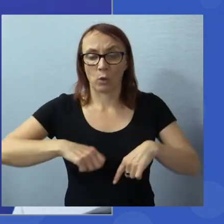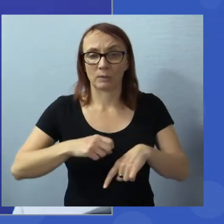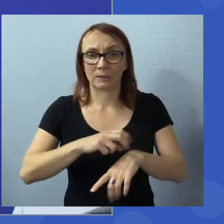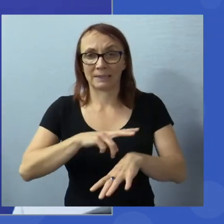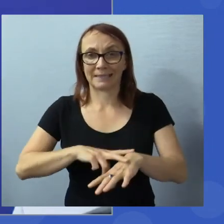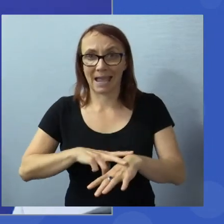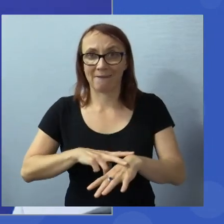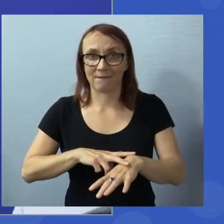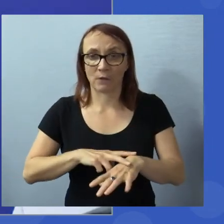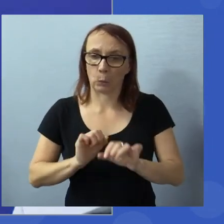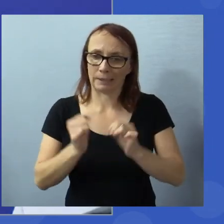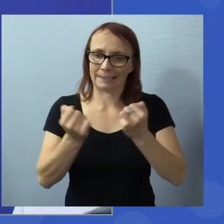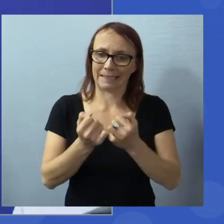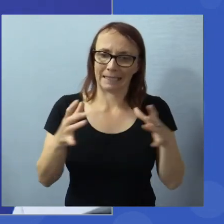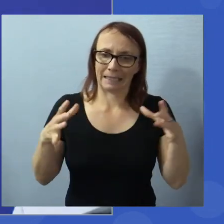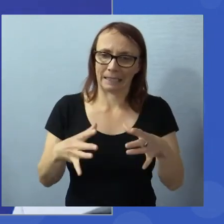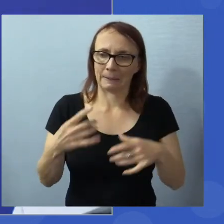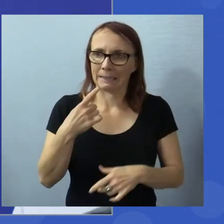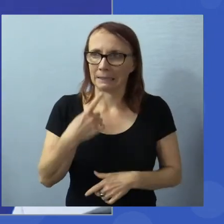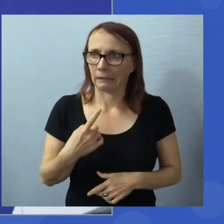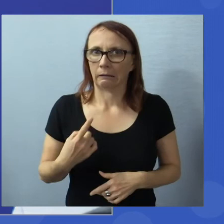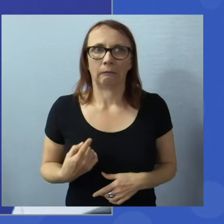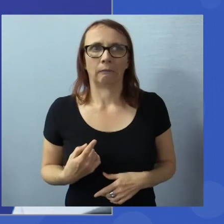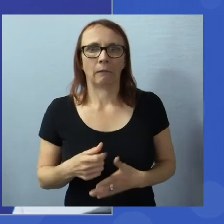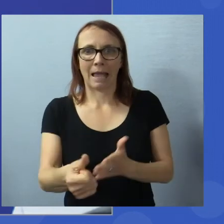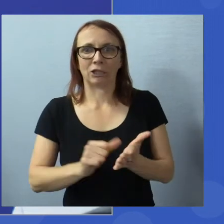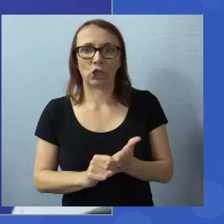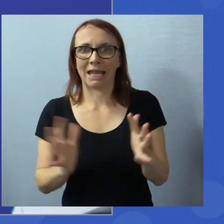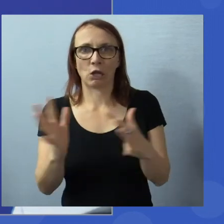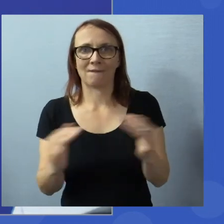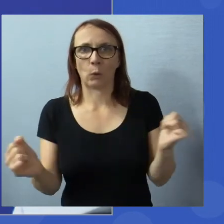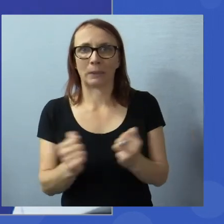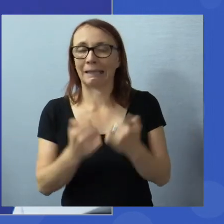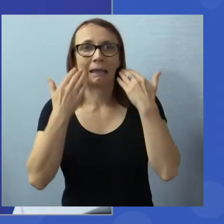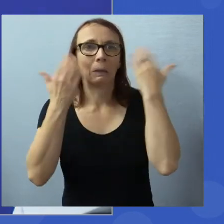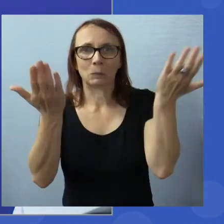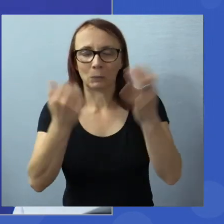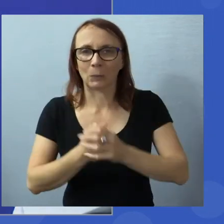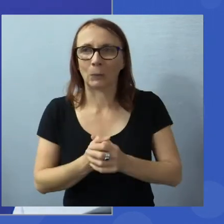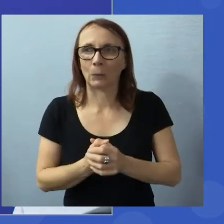team was what was your agenda going to be for this weekend I mean you had 353